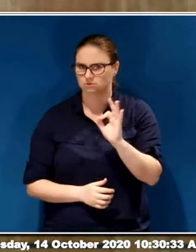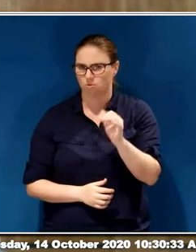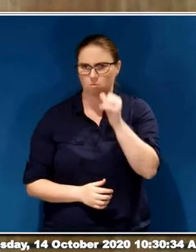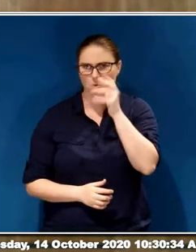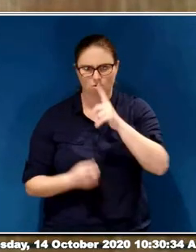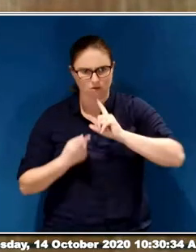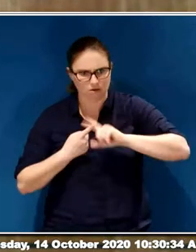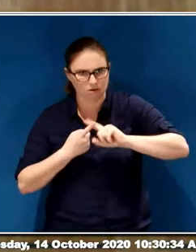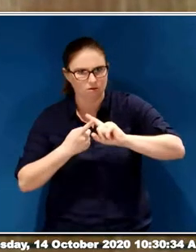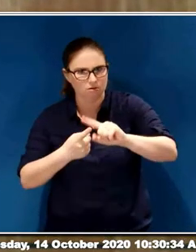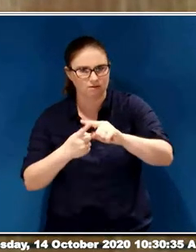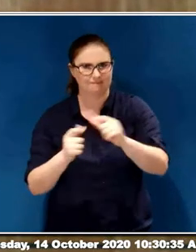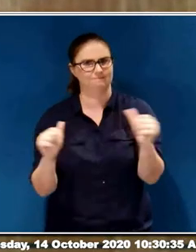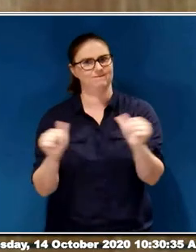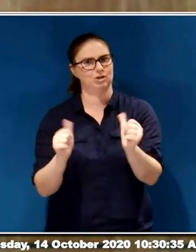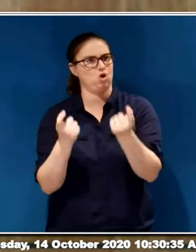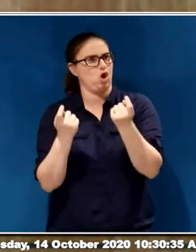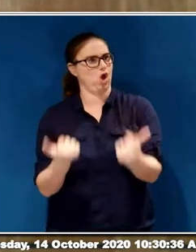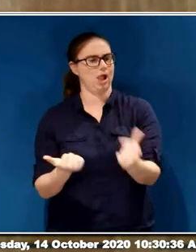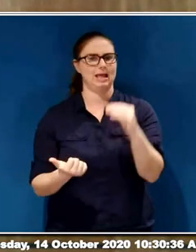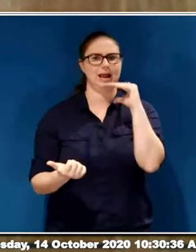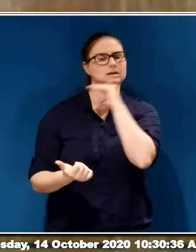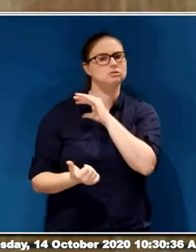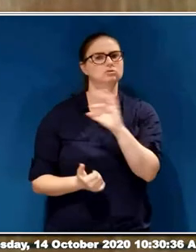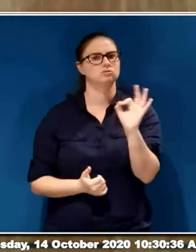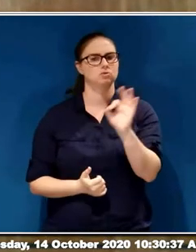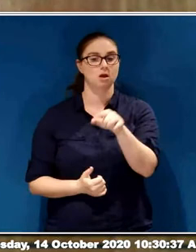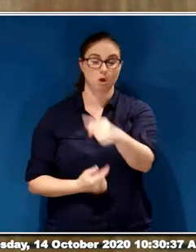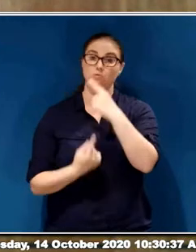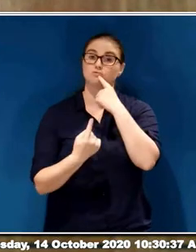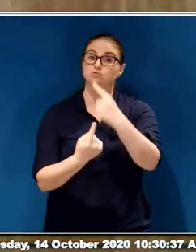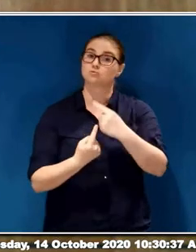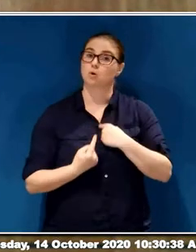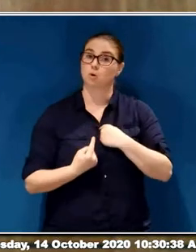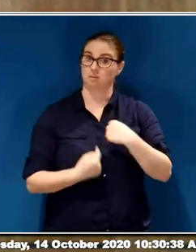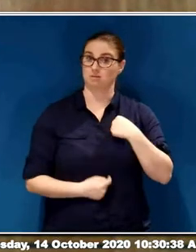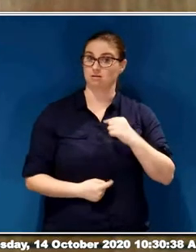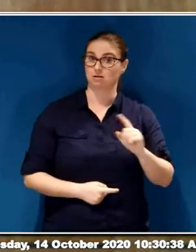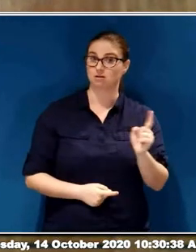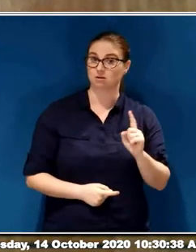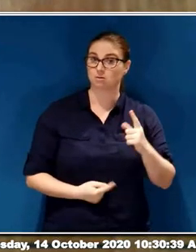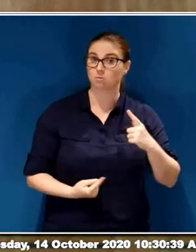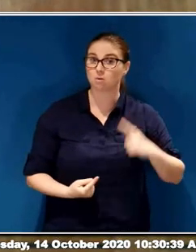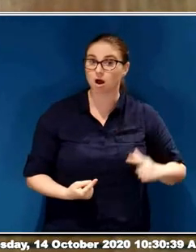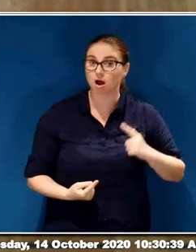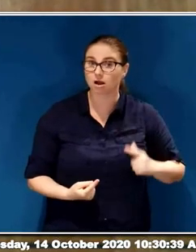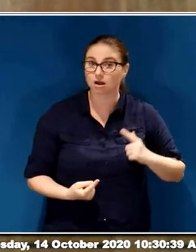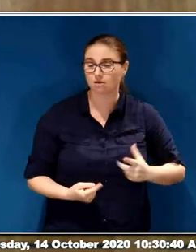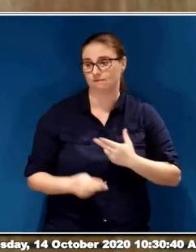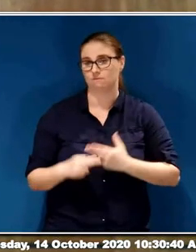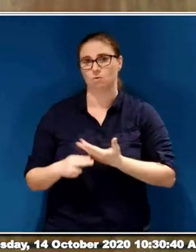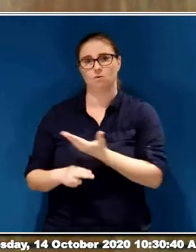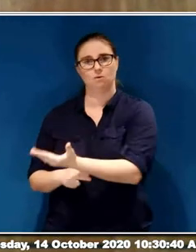I was told that it was being done so that Kobe could manage his anxiety